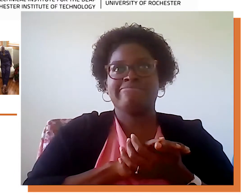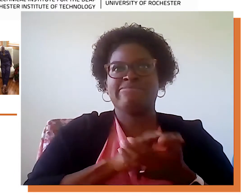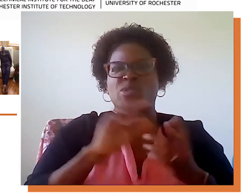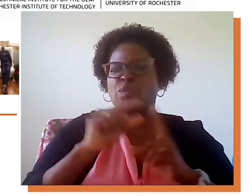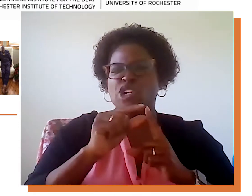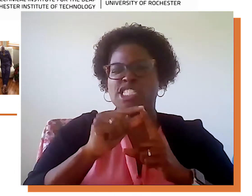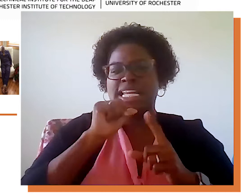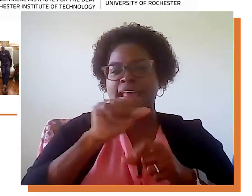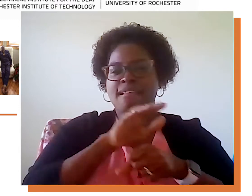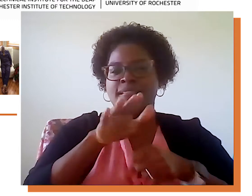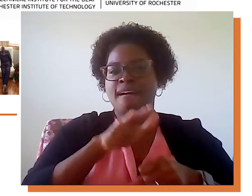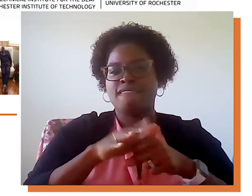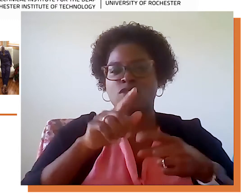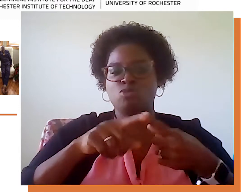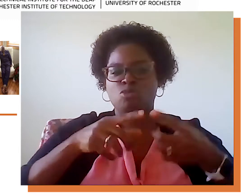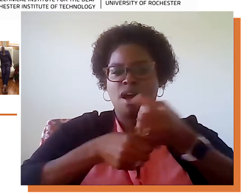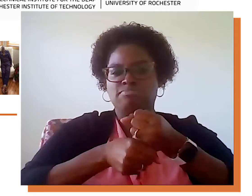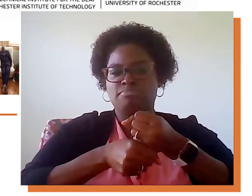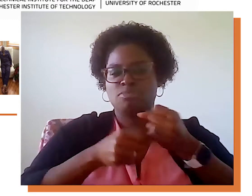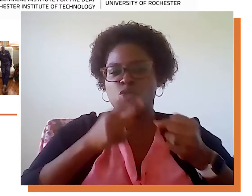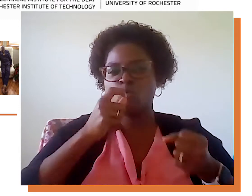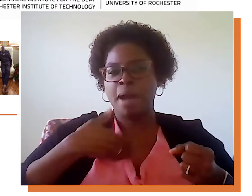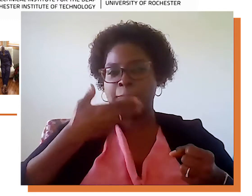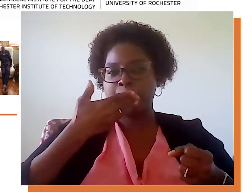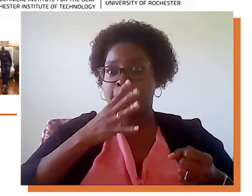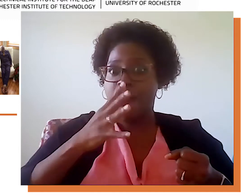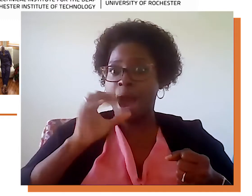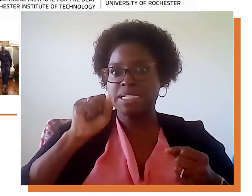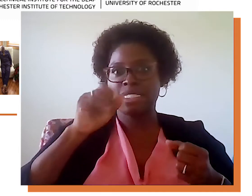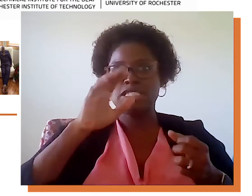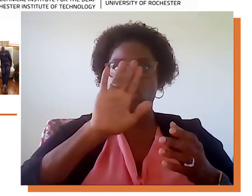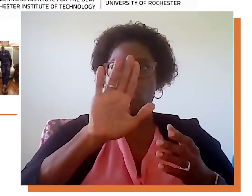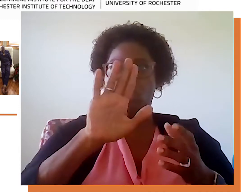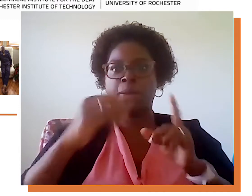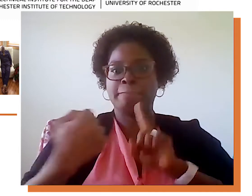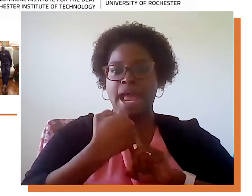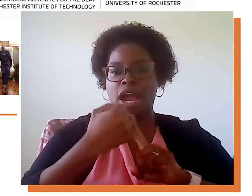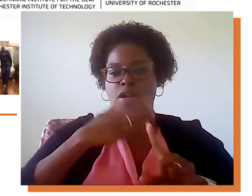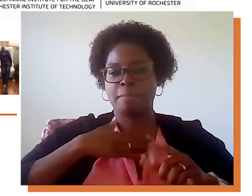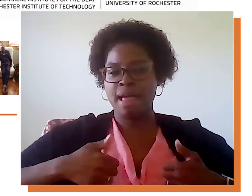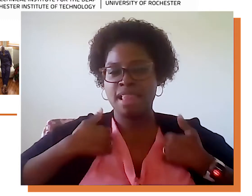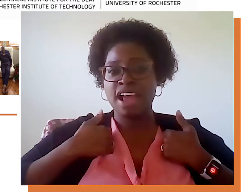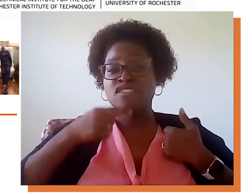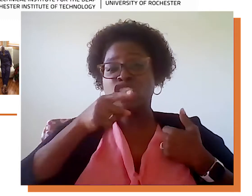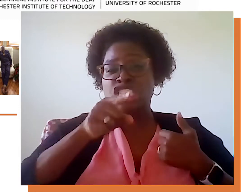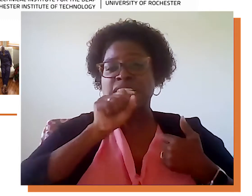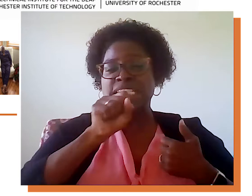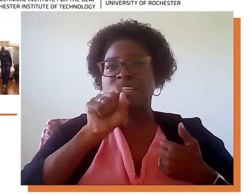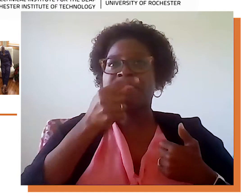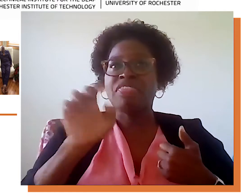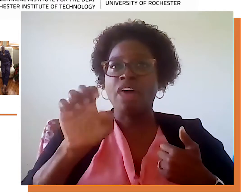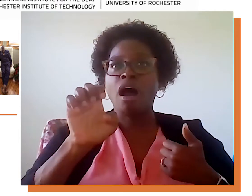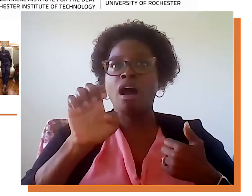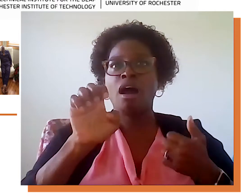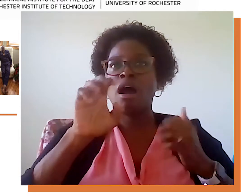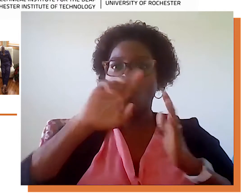My mom, on the other hand, I don't have enough words to thank my mom and explain to you her impact on my life.